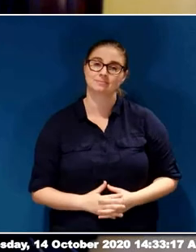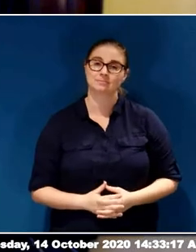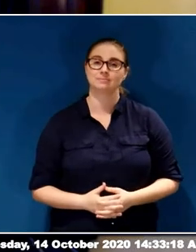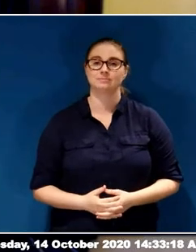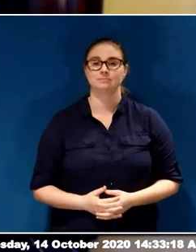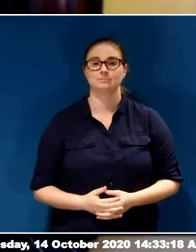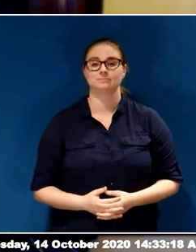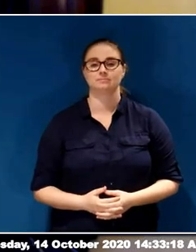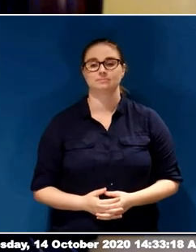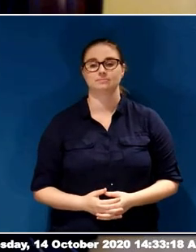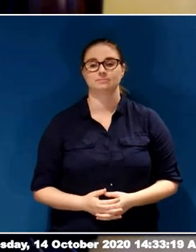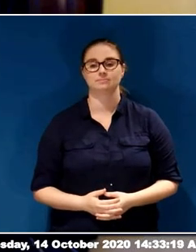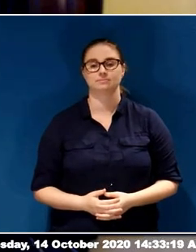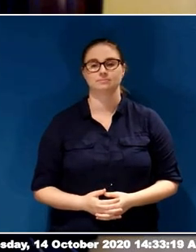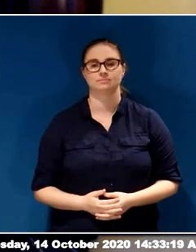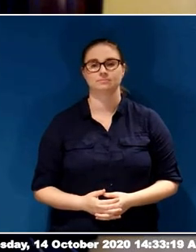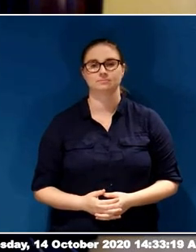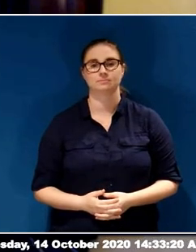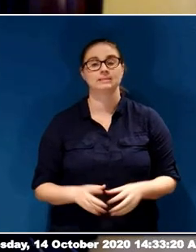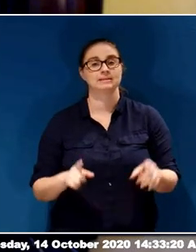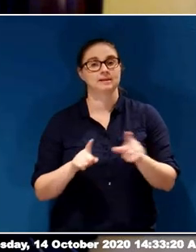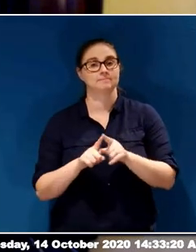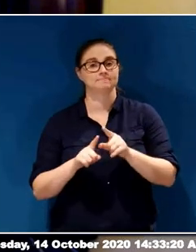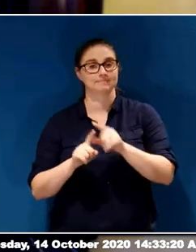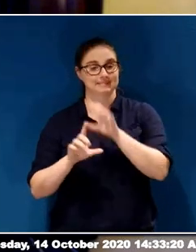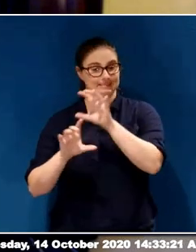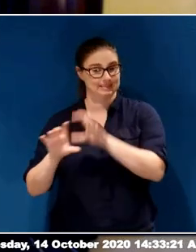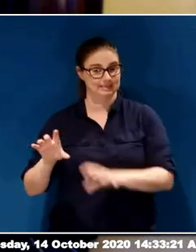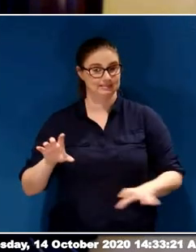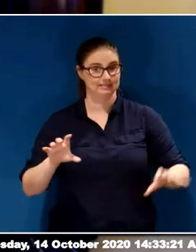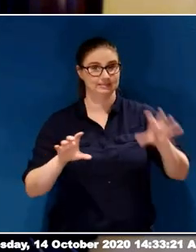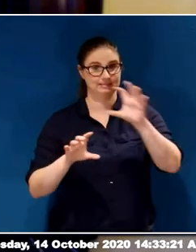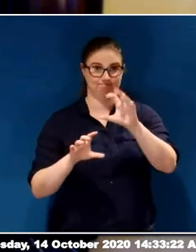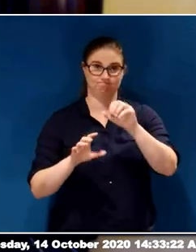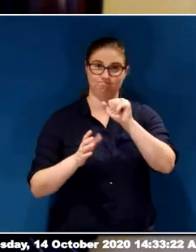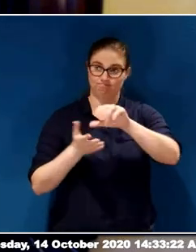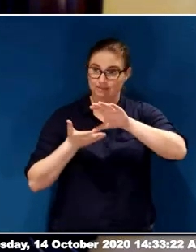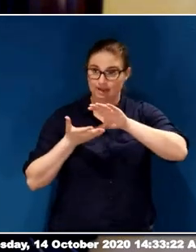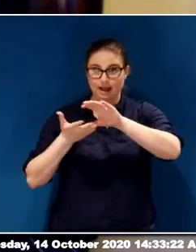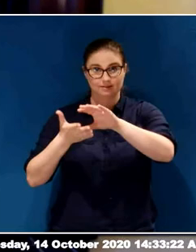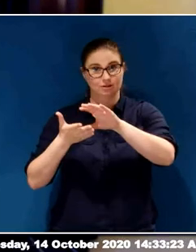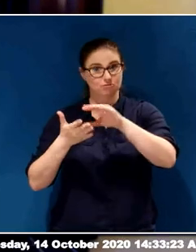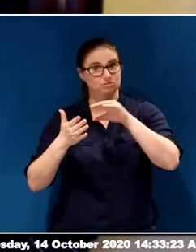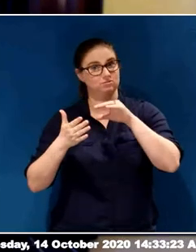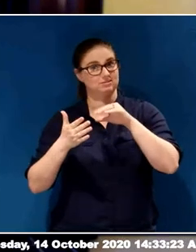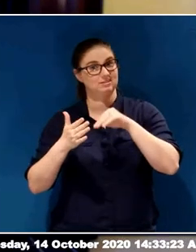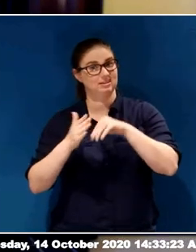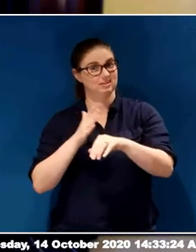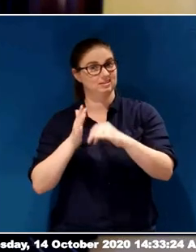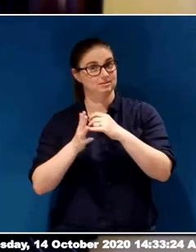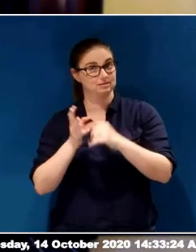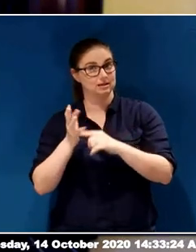actually audited in New South Wales recently, and it was --- their 2019